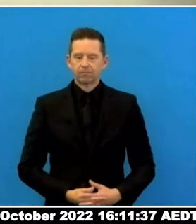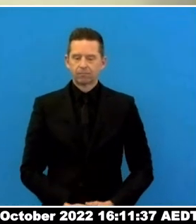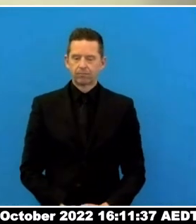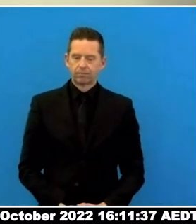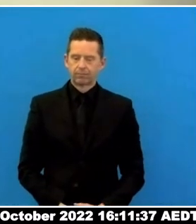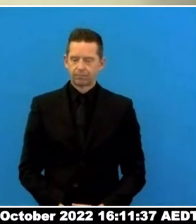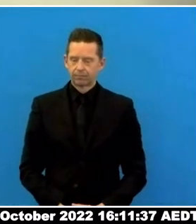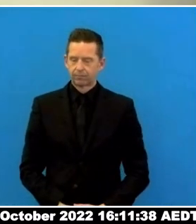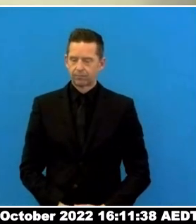COMMISSIONER McEWIN: Thank you.